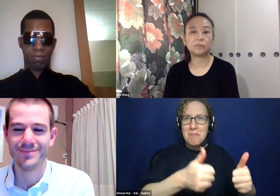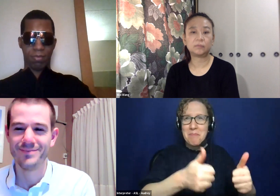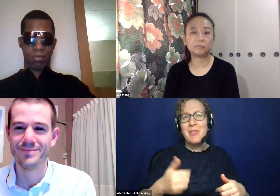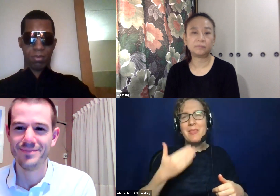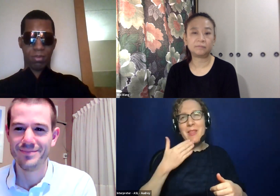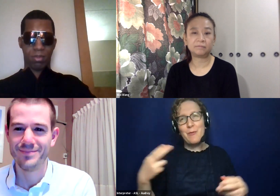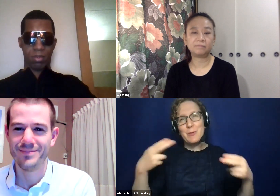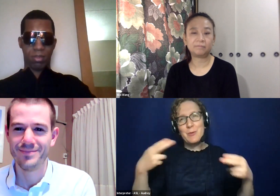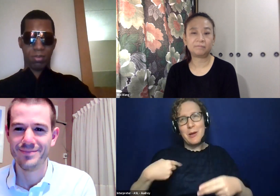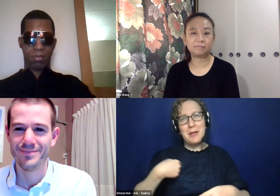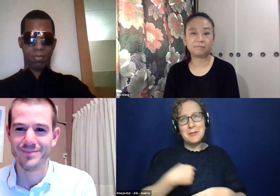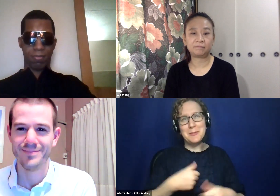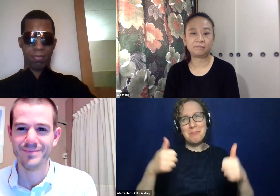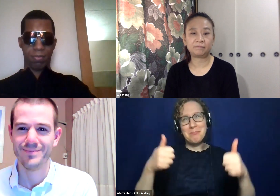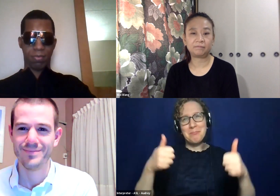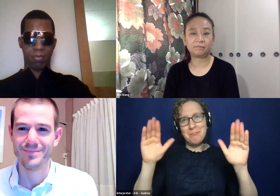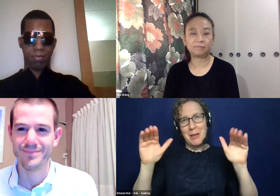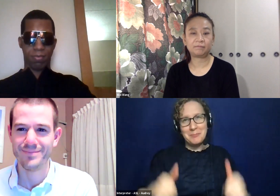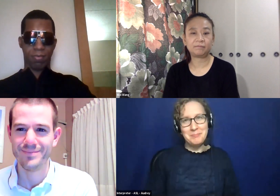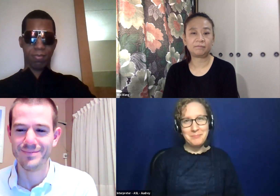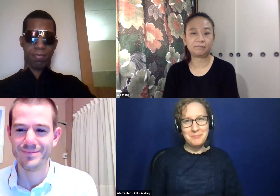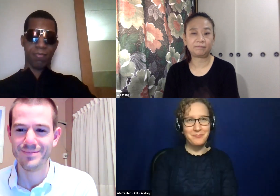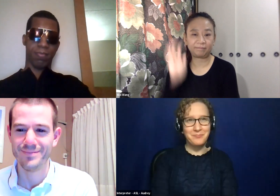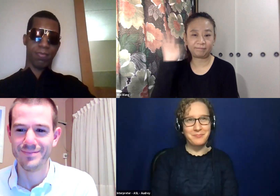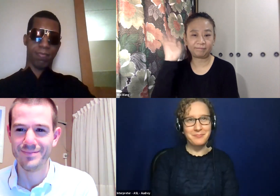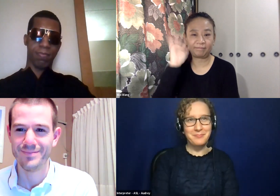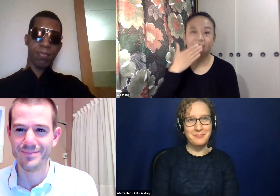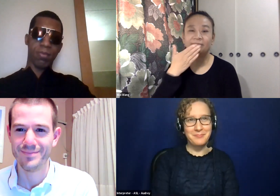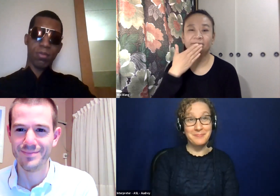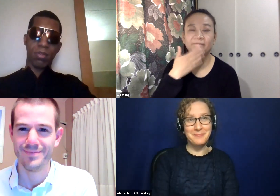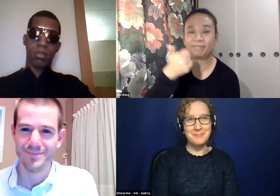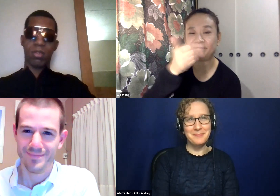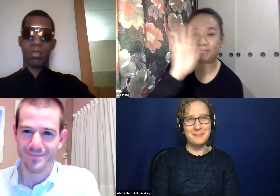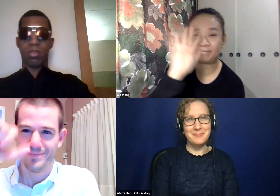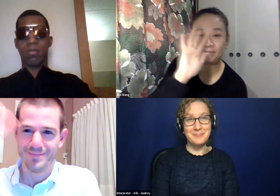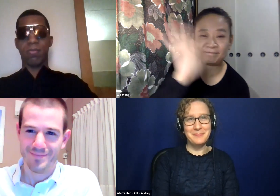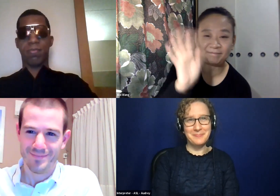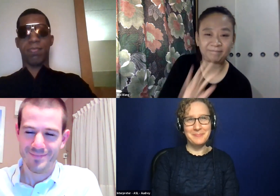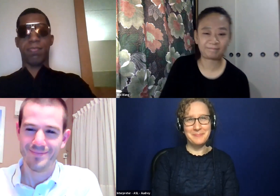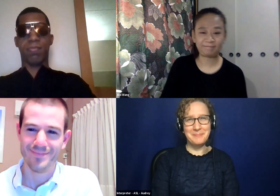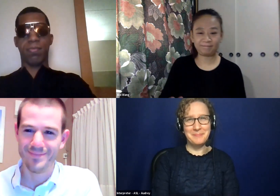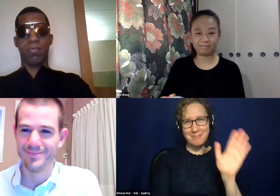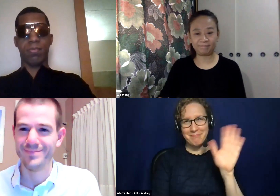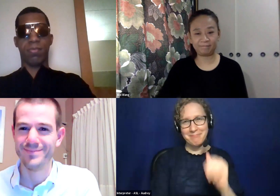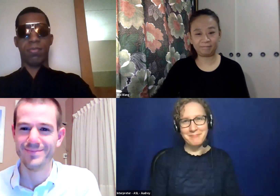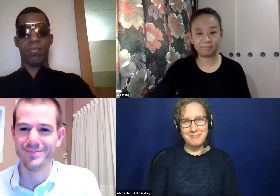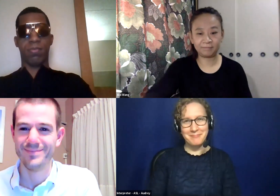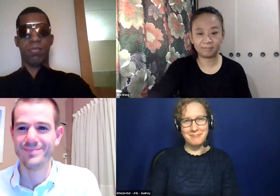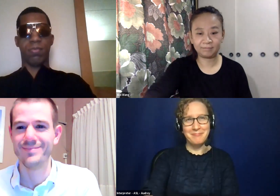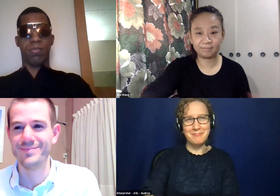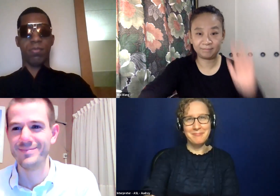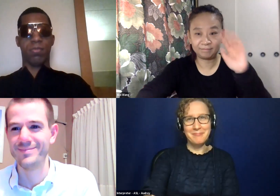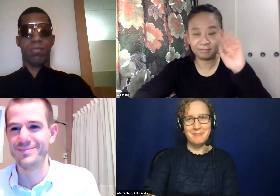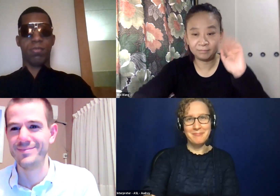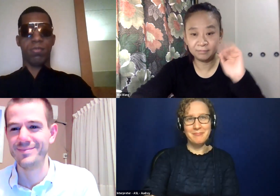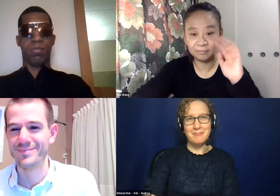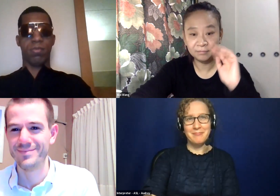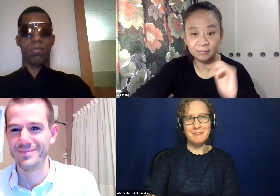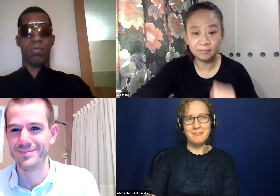[Panelist and interpreter on-screen wave goodbye]